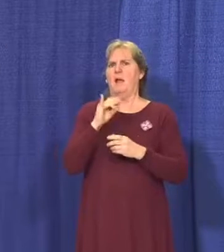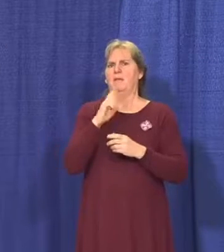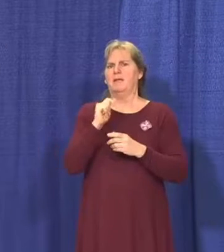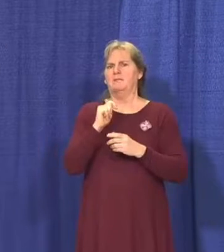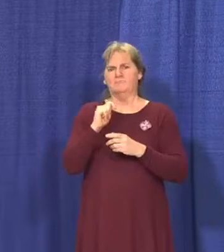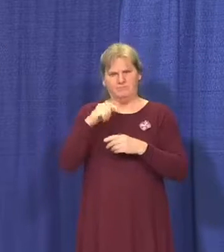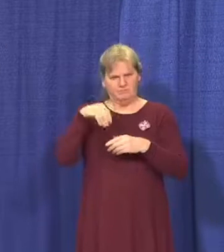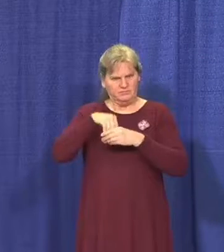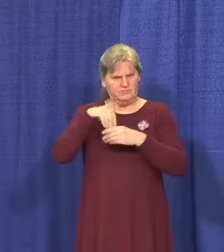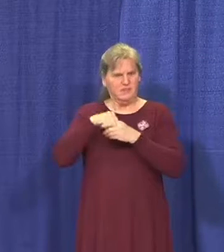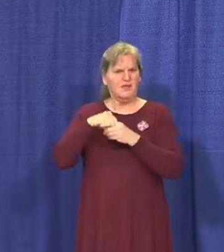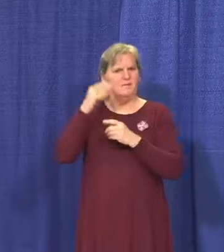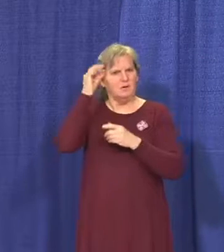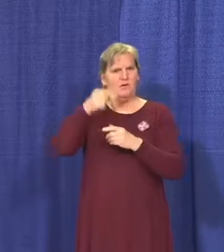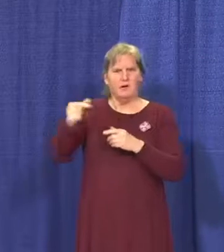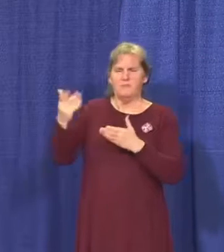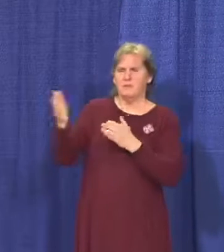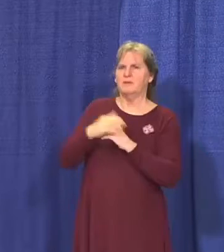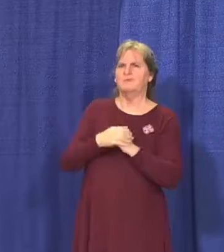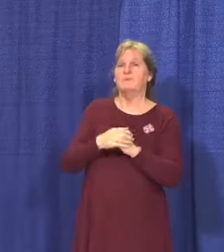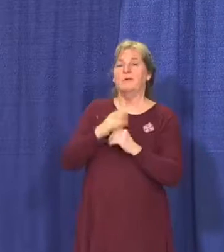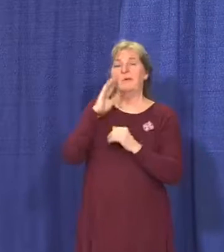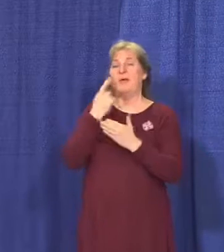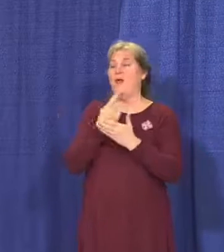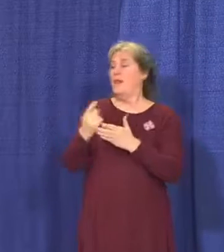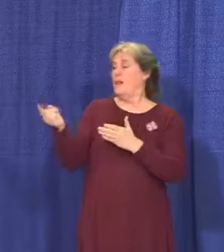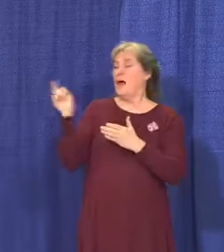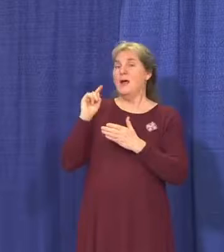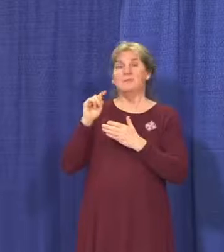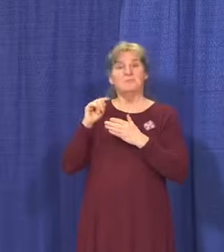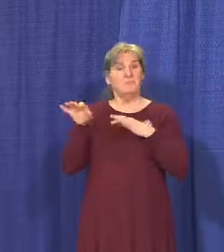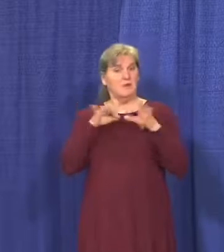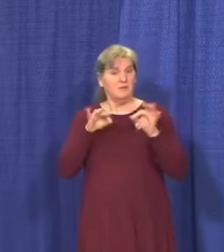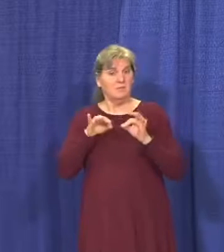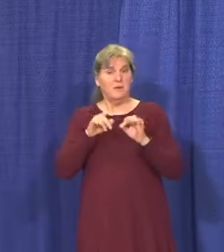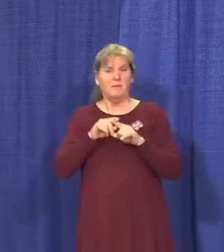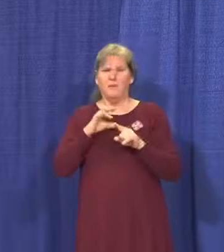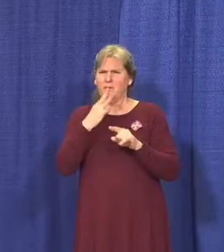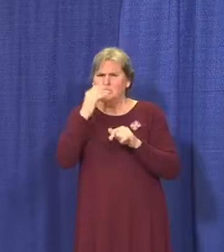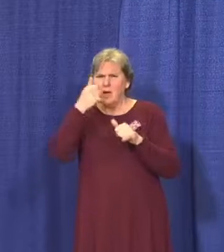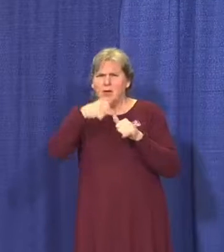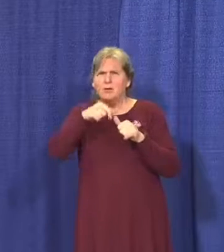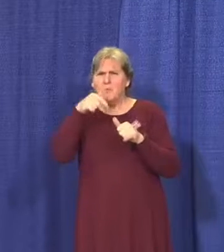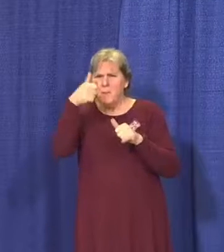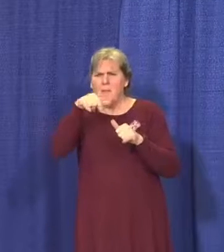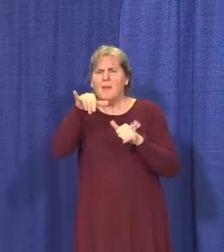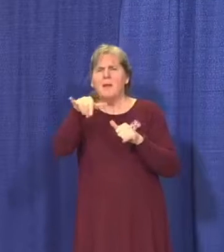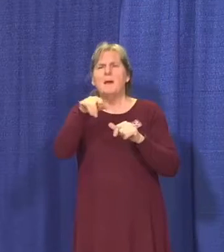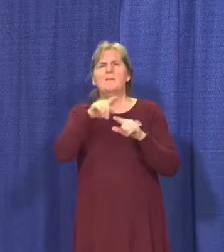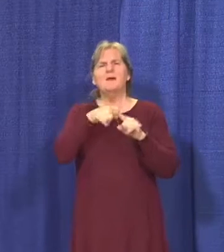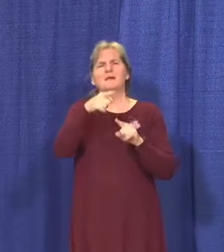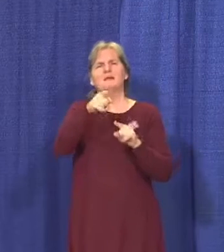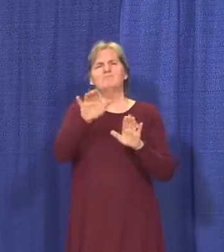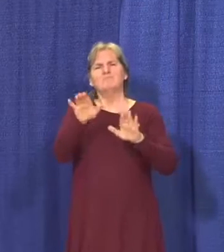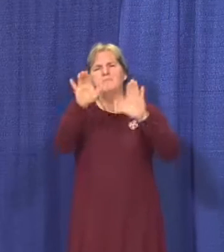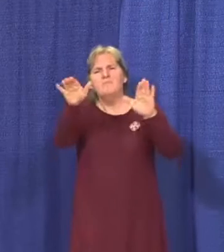And as I mentioned last week, and some of the reporters, probably Chuck, will remember this he was a great Minister for